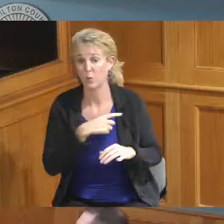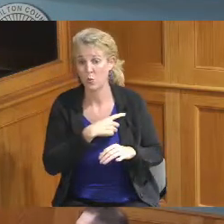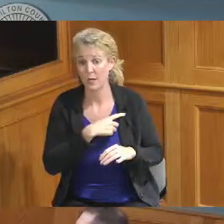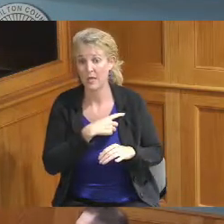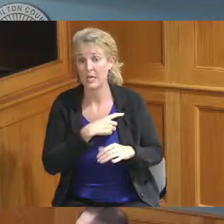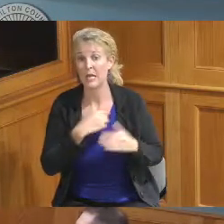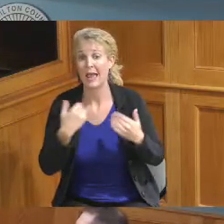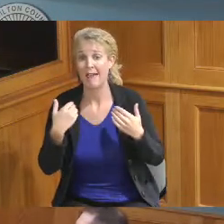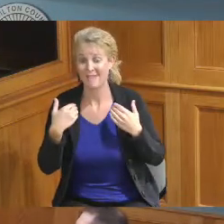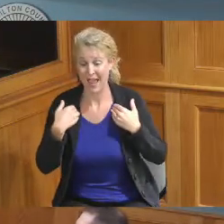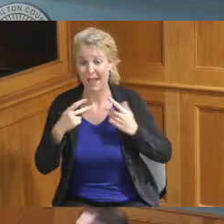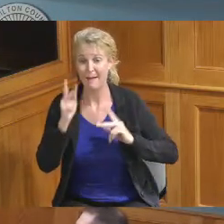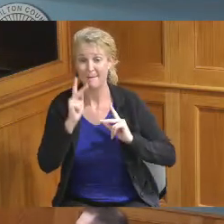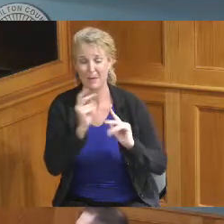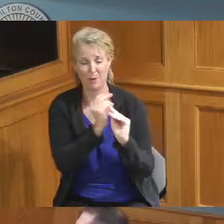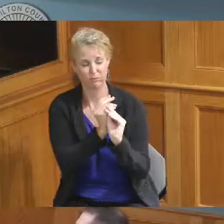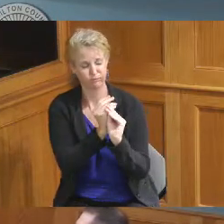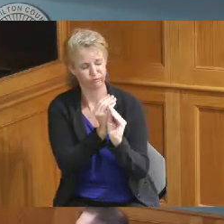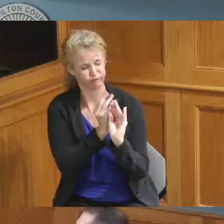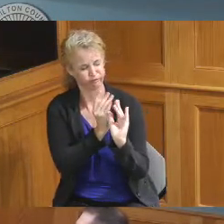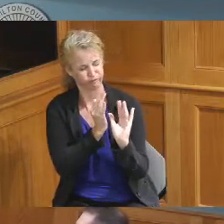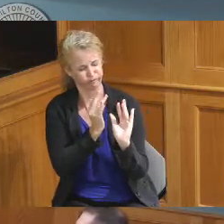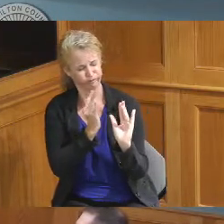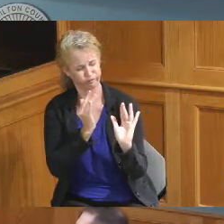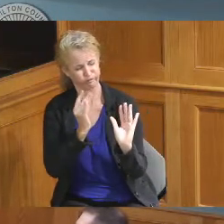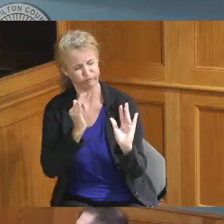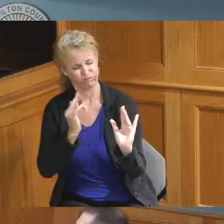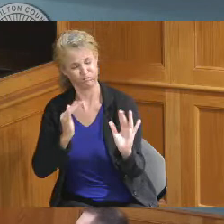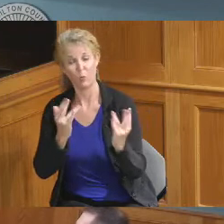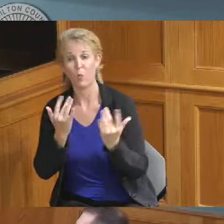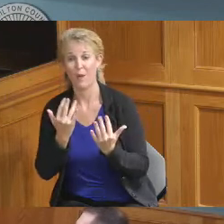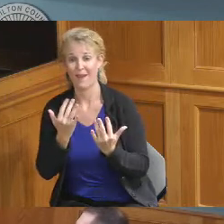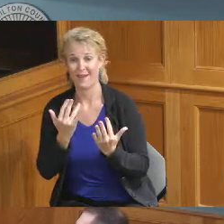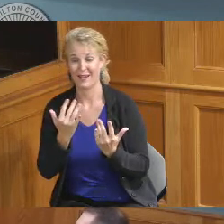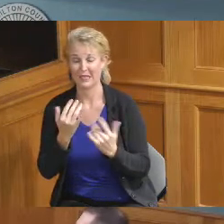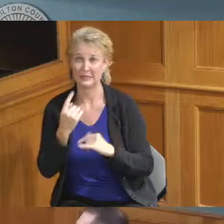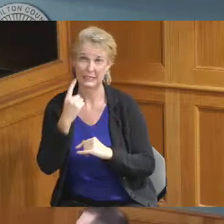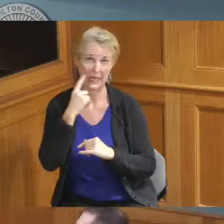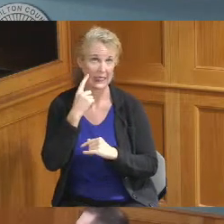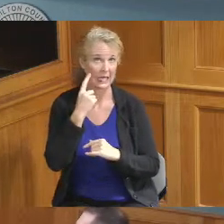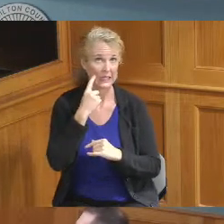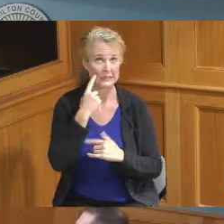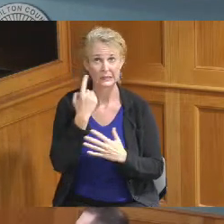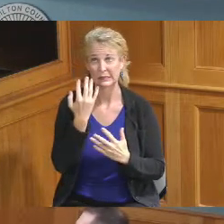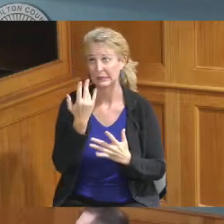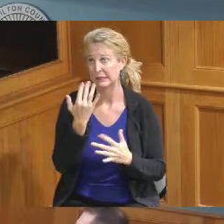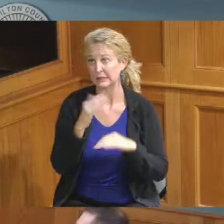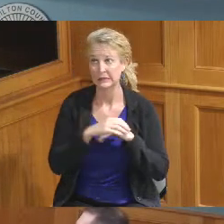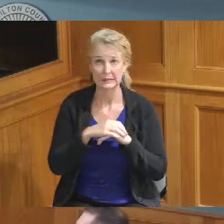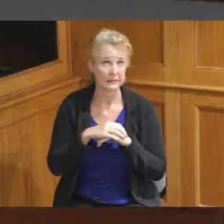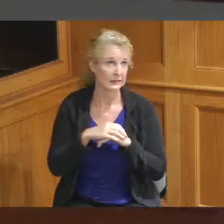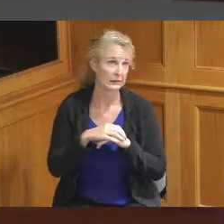queue we have had people in the pipeline for gosh going back probably into the spring maybe even